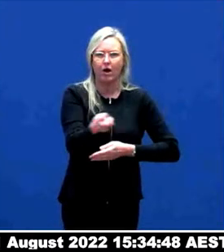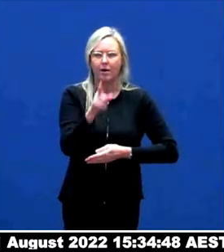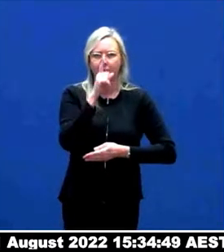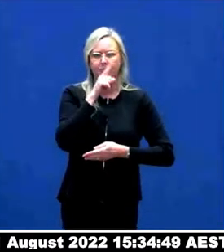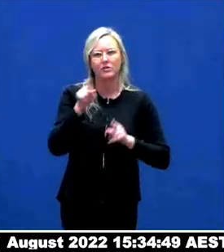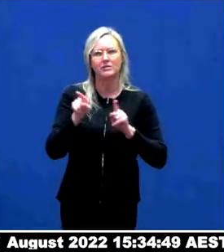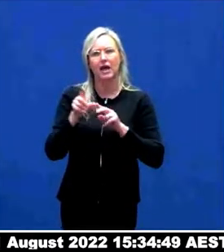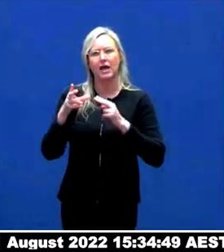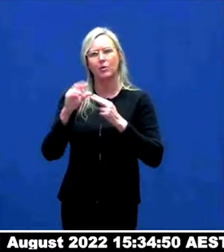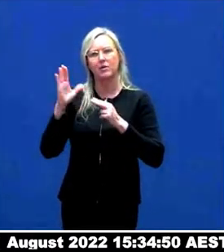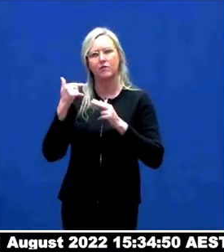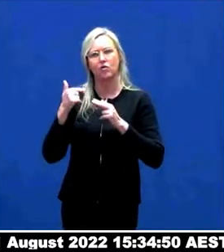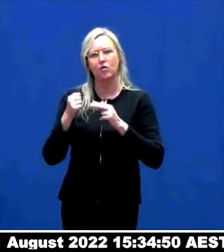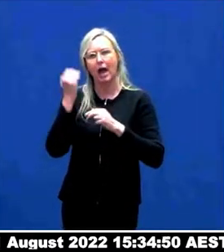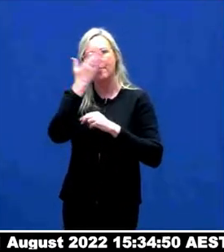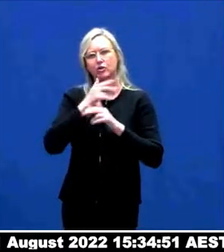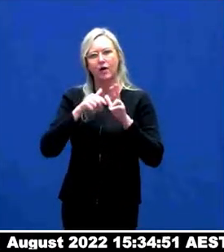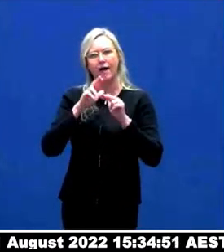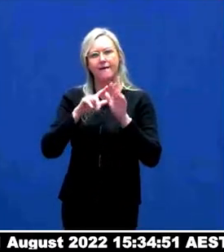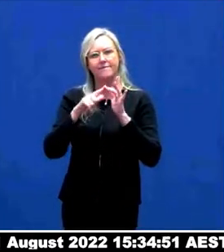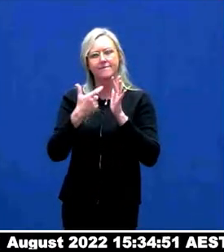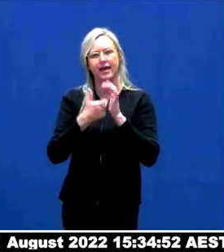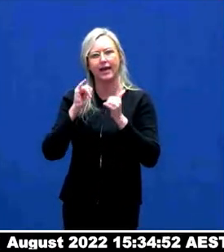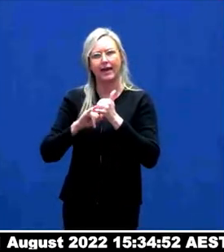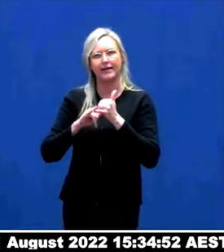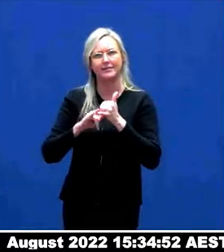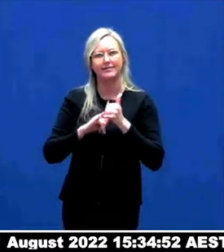We saw it in Aboriginal Affairs of however many years of all the money going to white